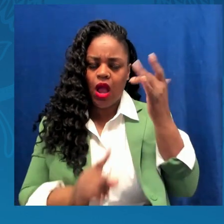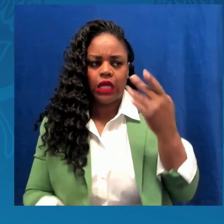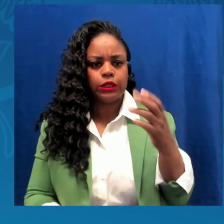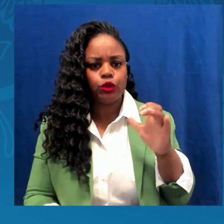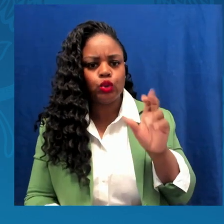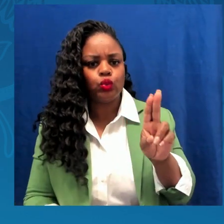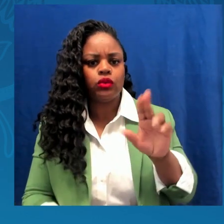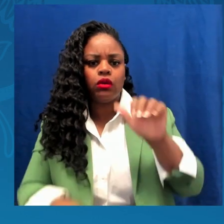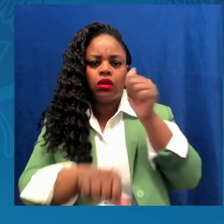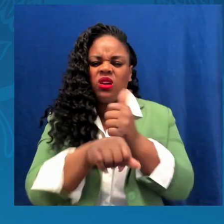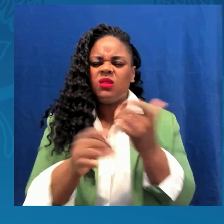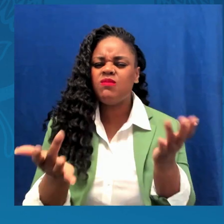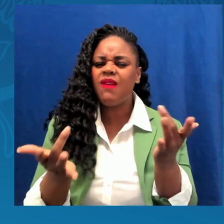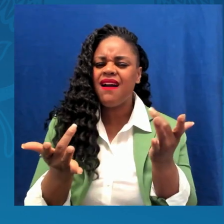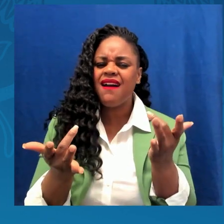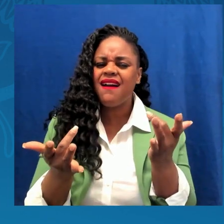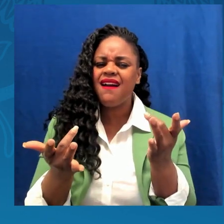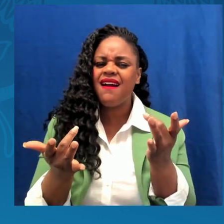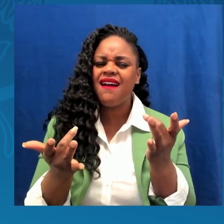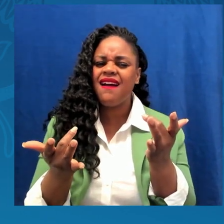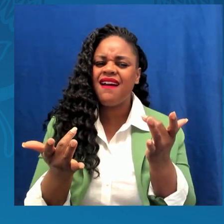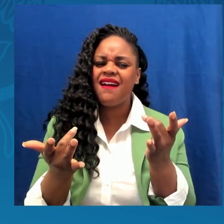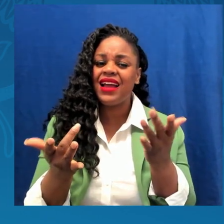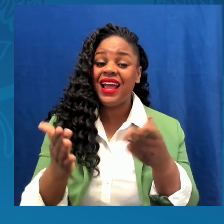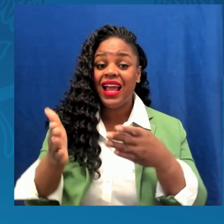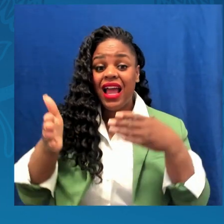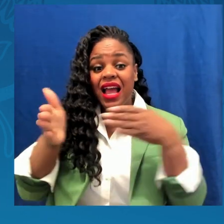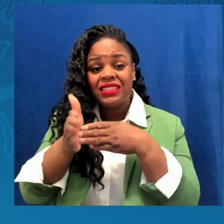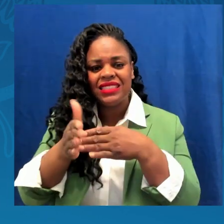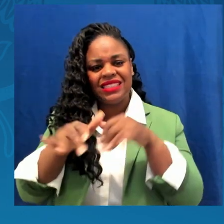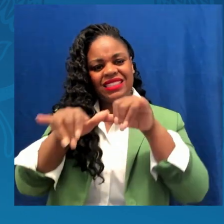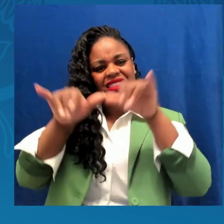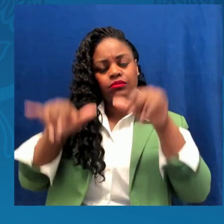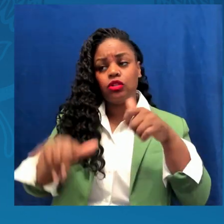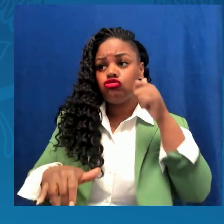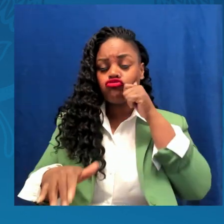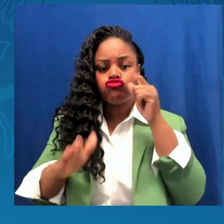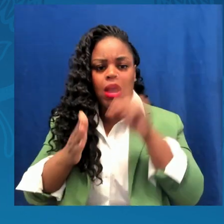to combat the systemic racism that prevented black people from being educated anywhere else.